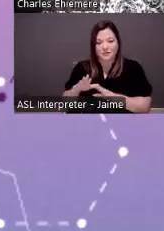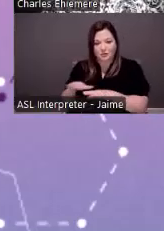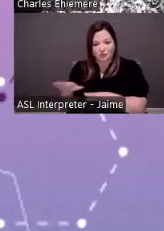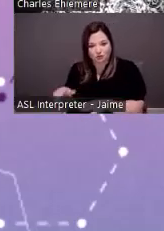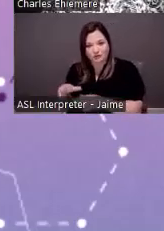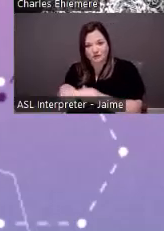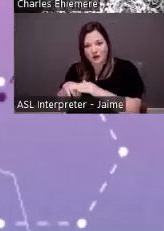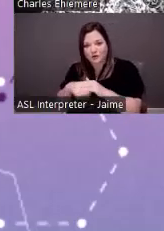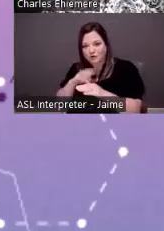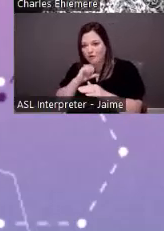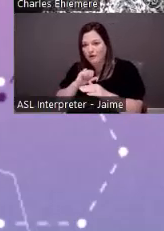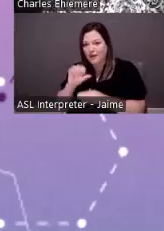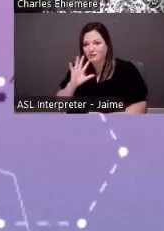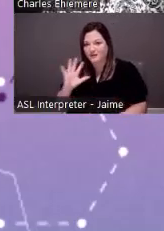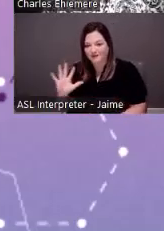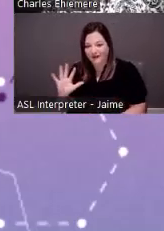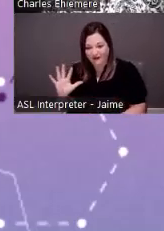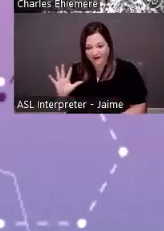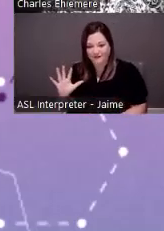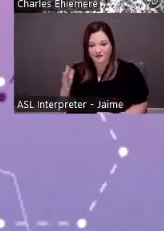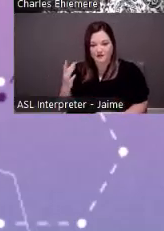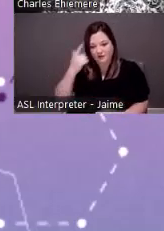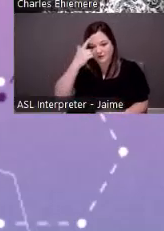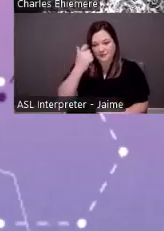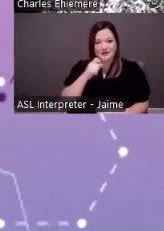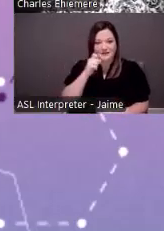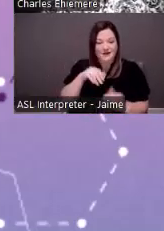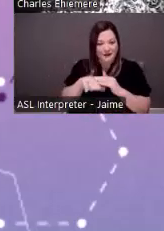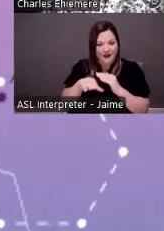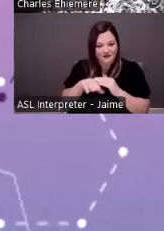accessing care and even dying from preventable diseases